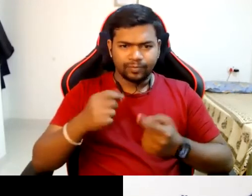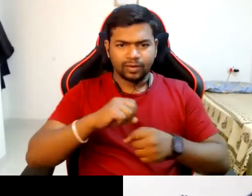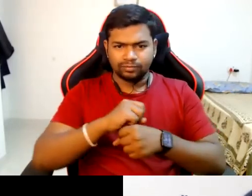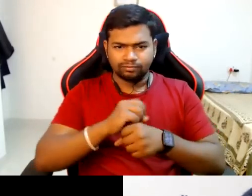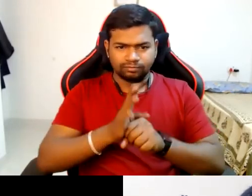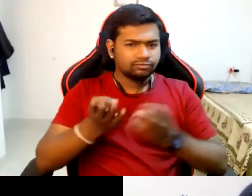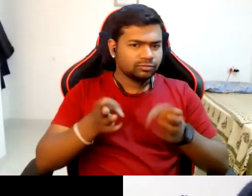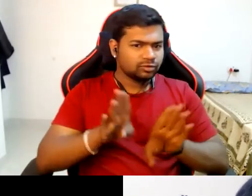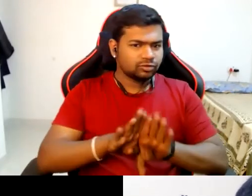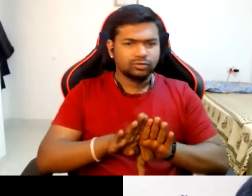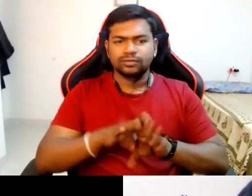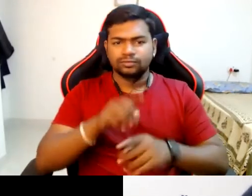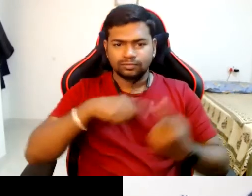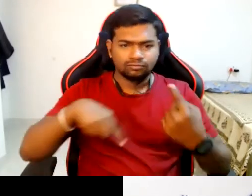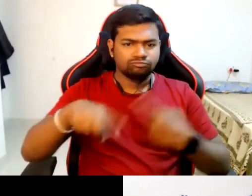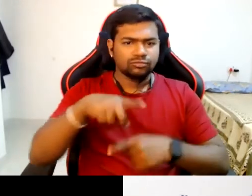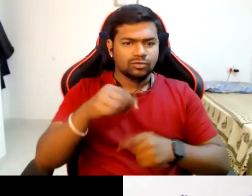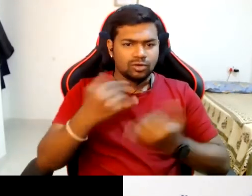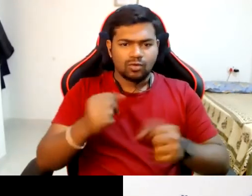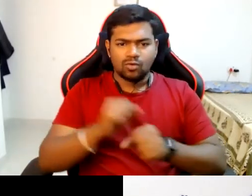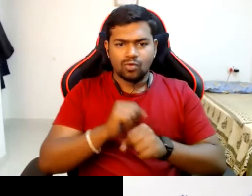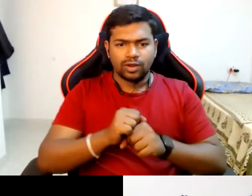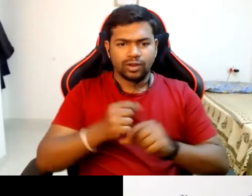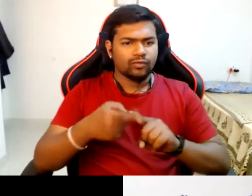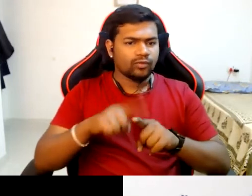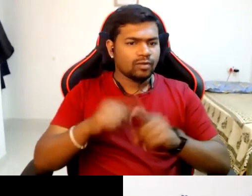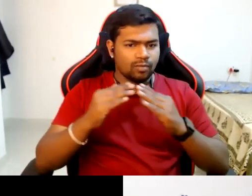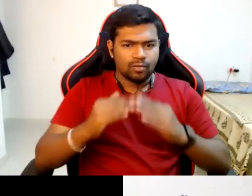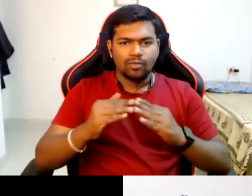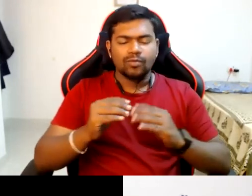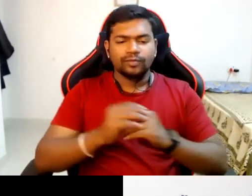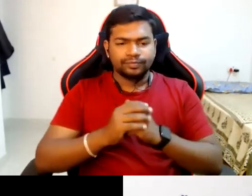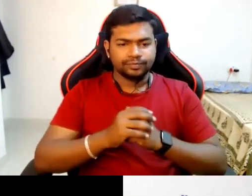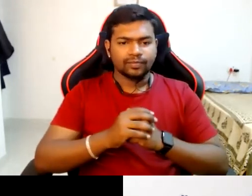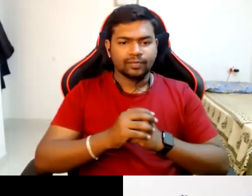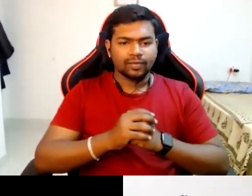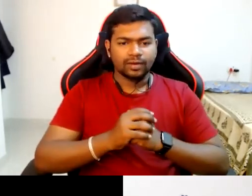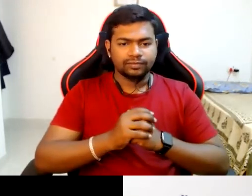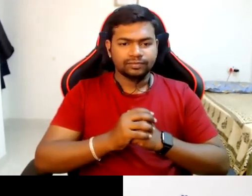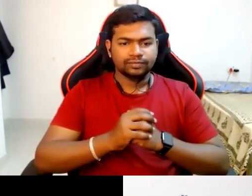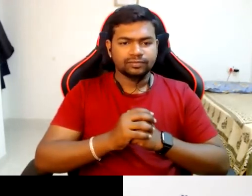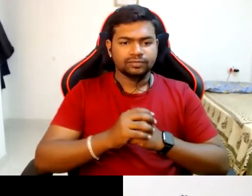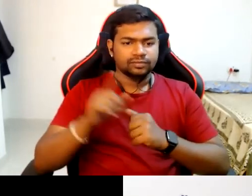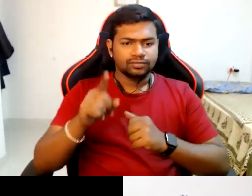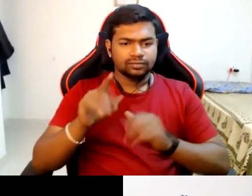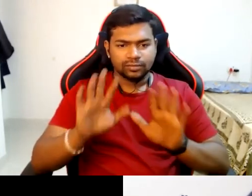So the famous temple Somnath is situated very close to my home. and I have a beach just